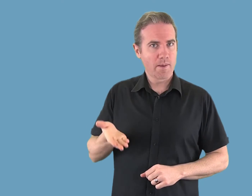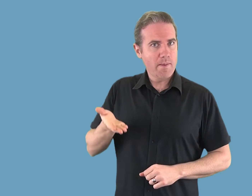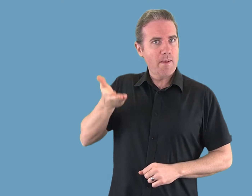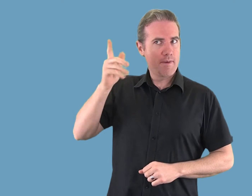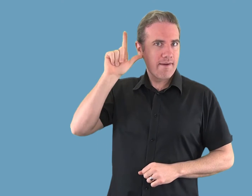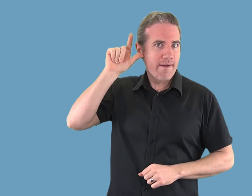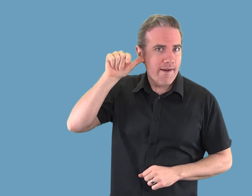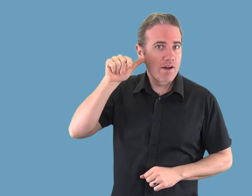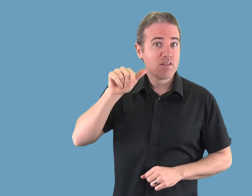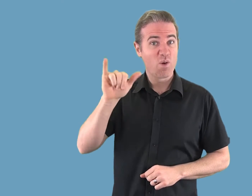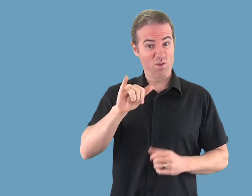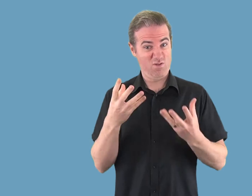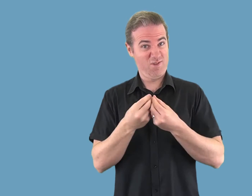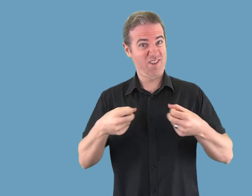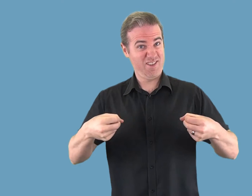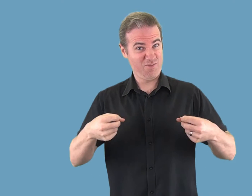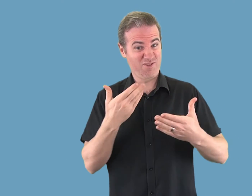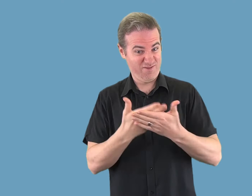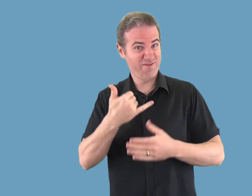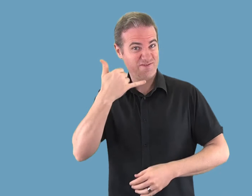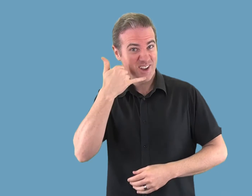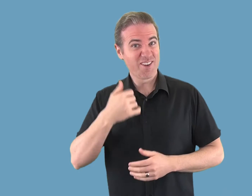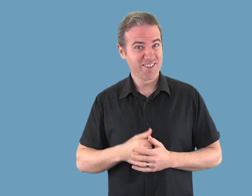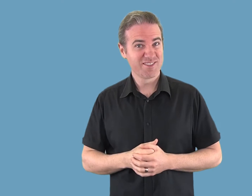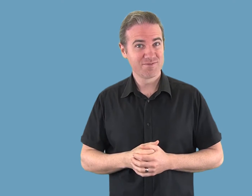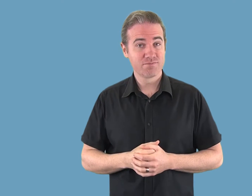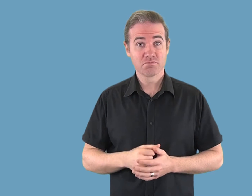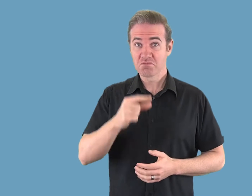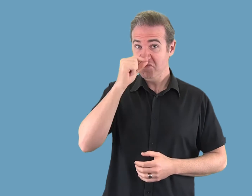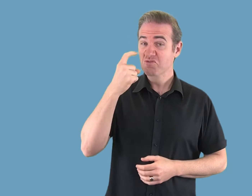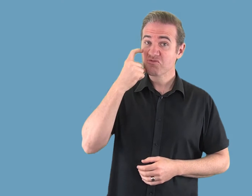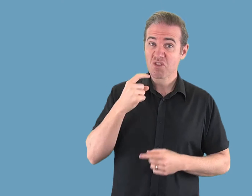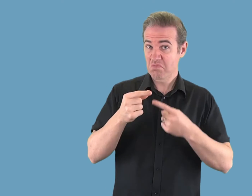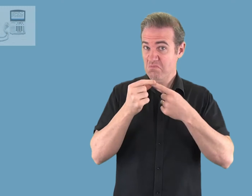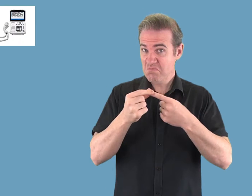some even provide captions of what the caller is saying. Try: